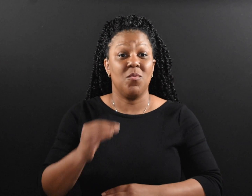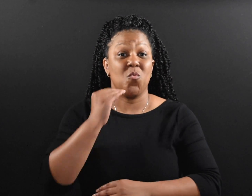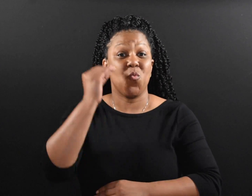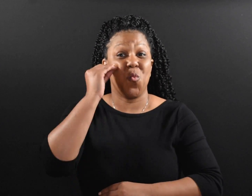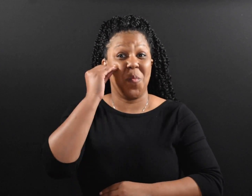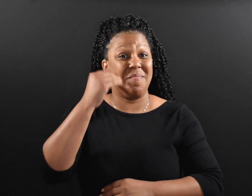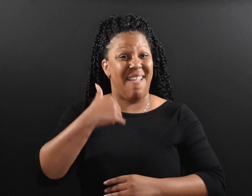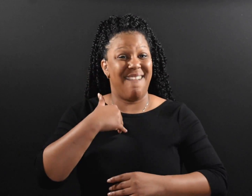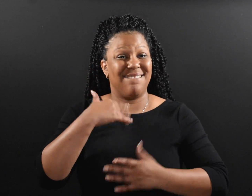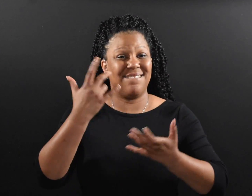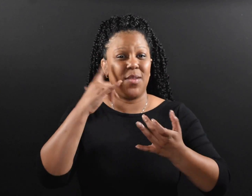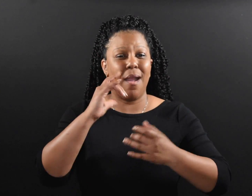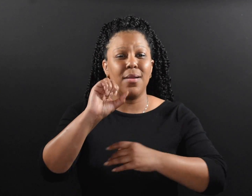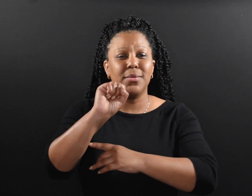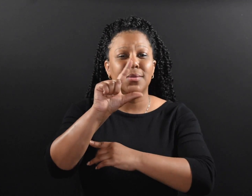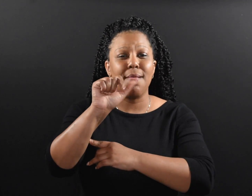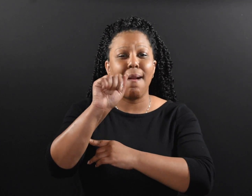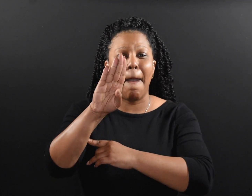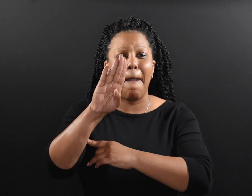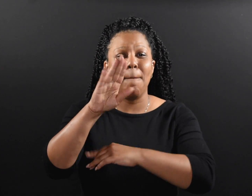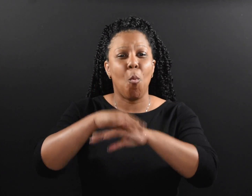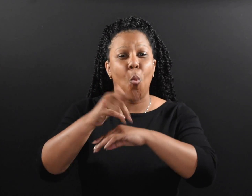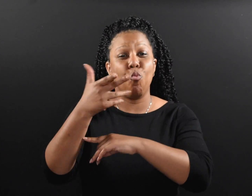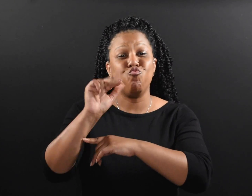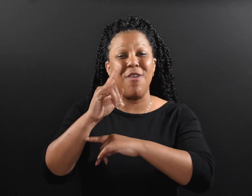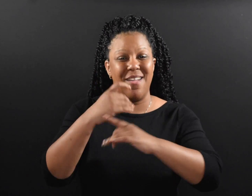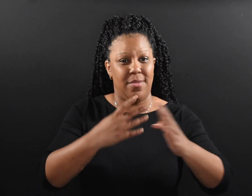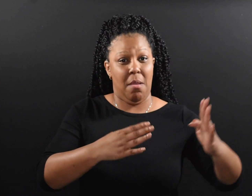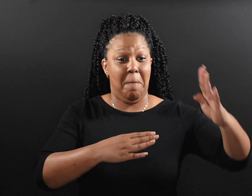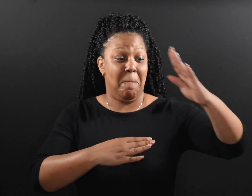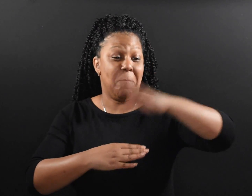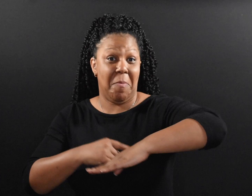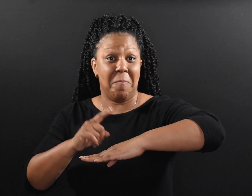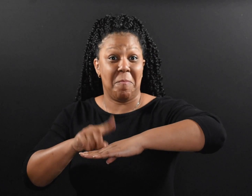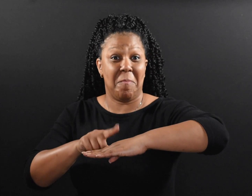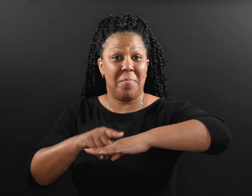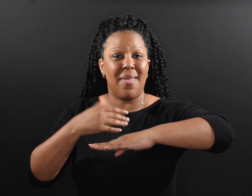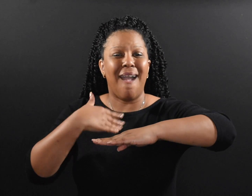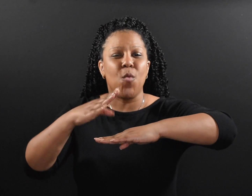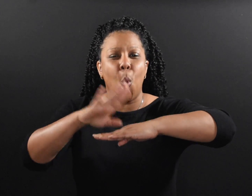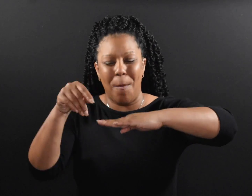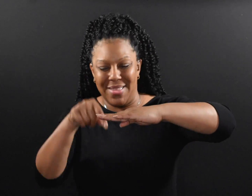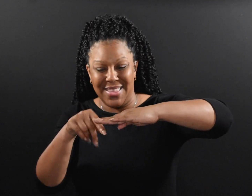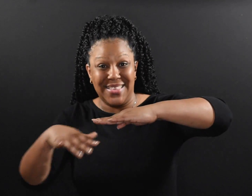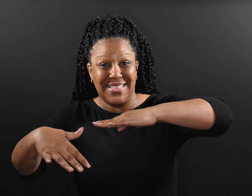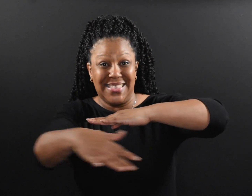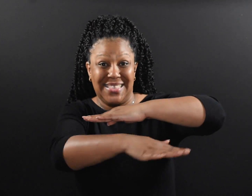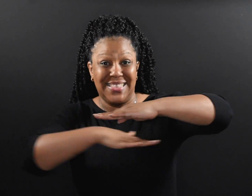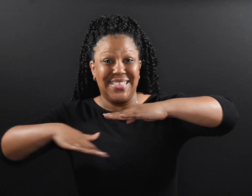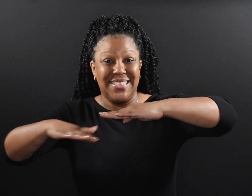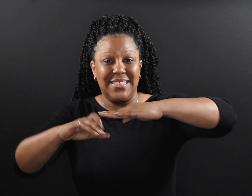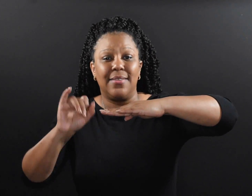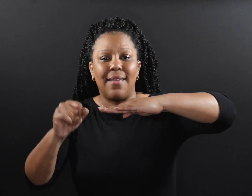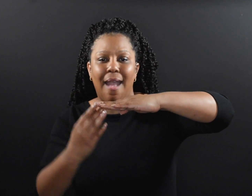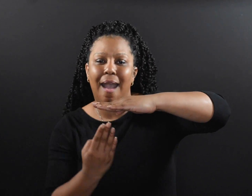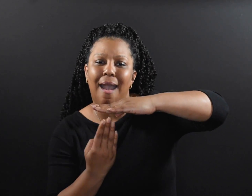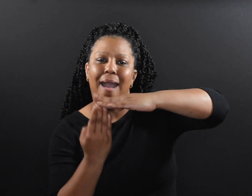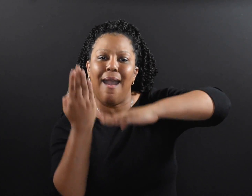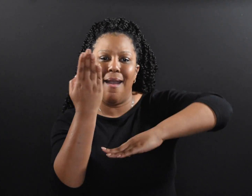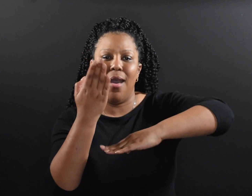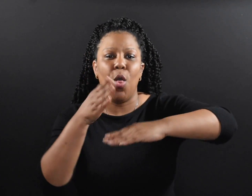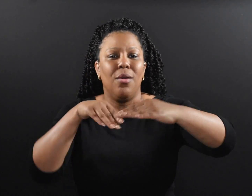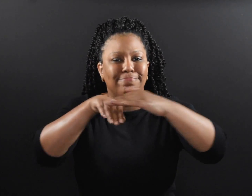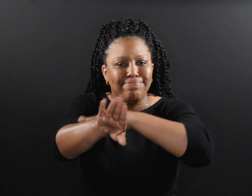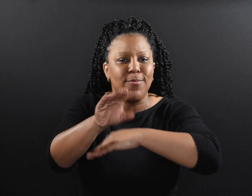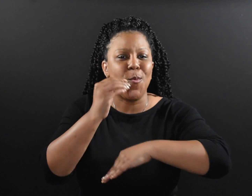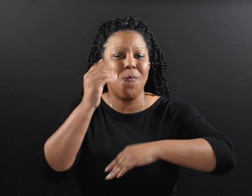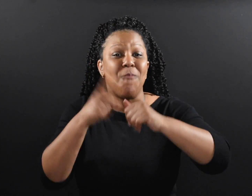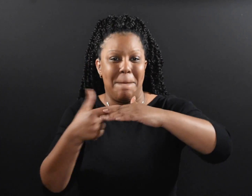Homes built slab-on-grade have many openings that allow radon to enter, similar to a basement.